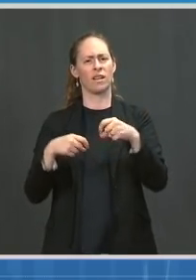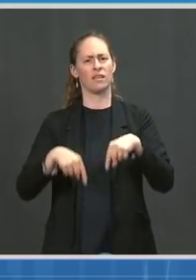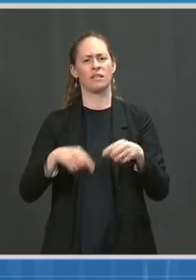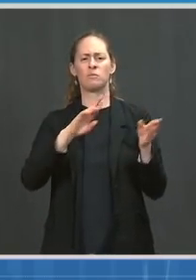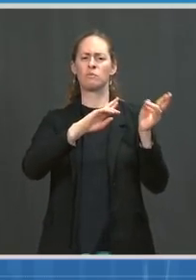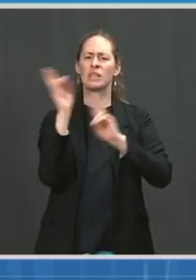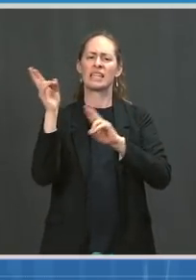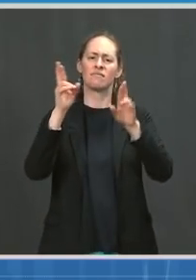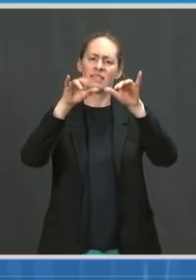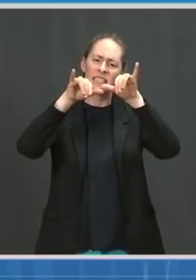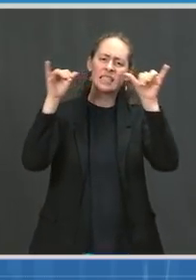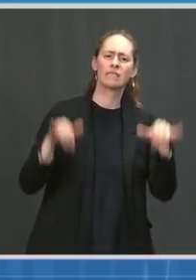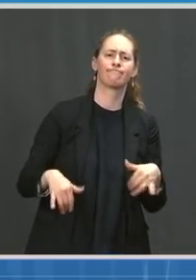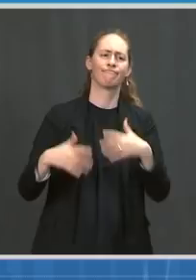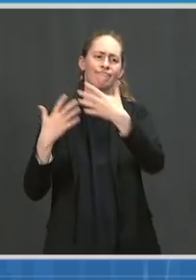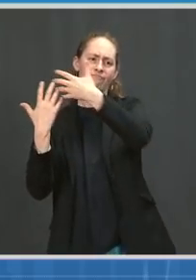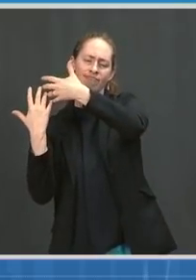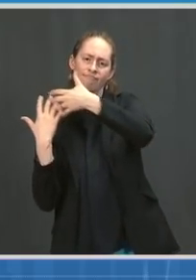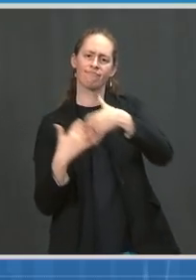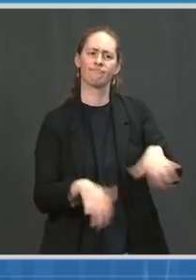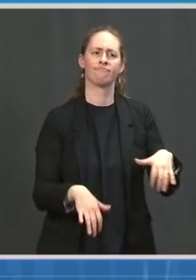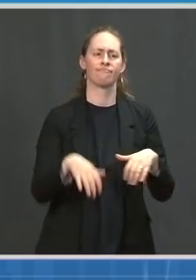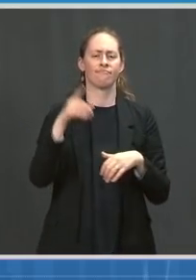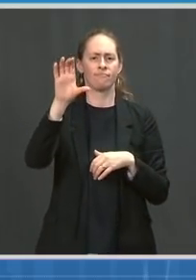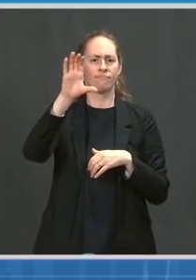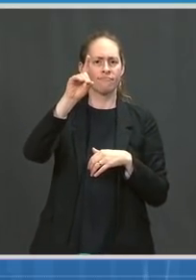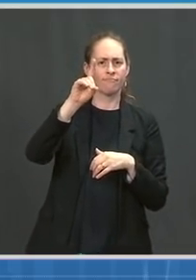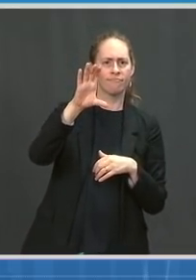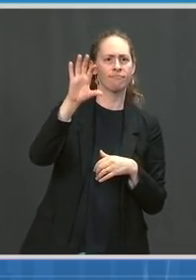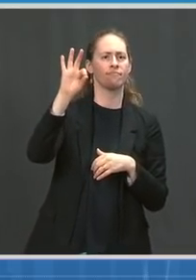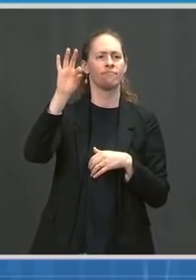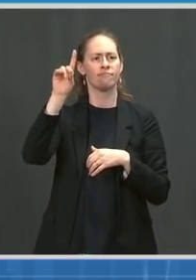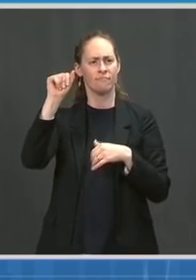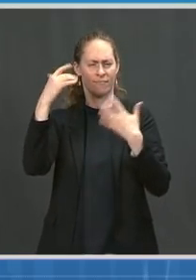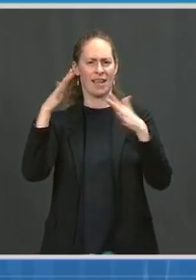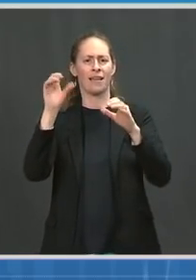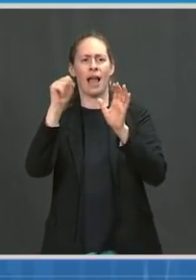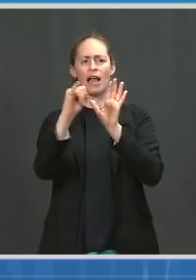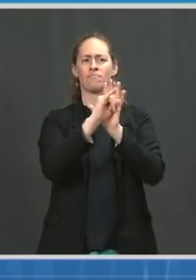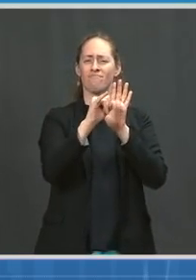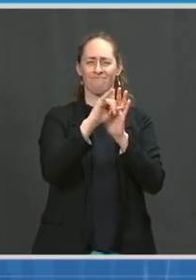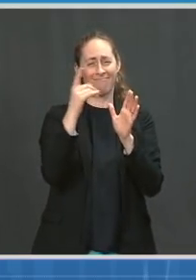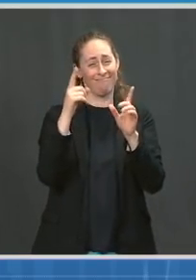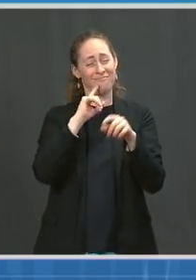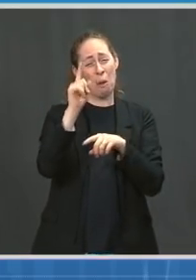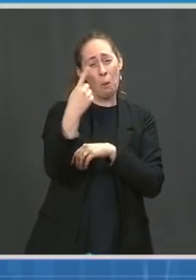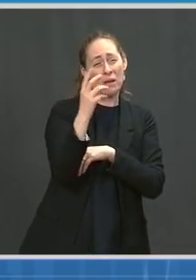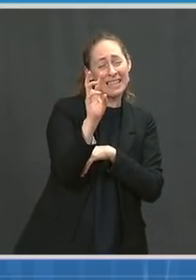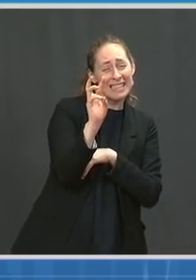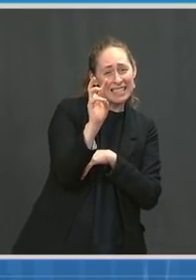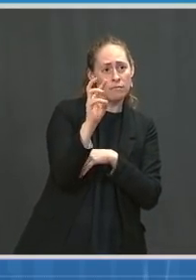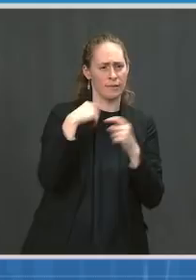Jointly, CDC and FDA were able to identify these rare events and act quickly to alert healthcare providers